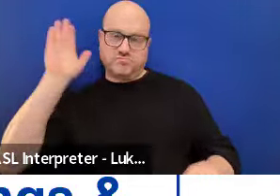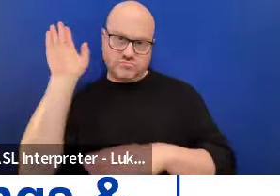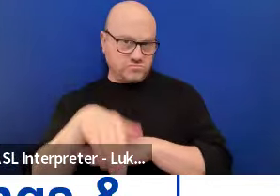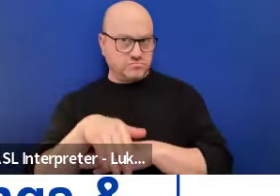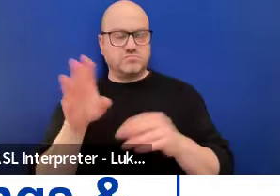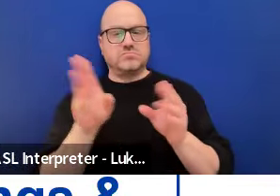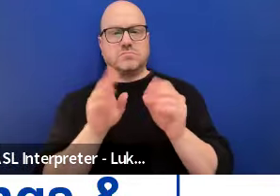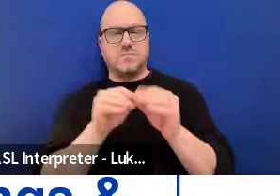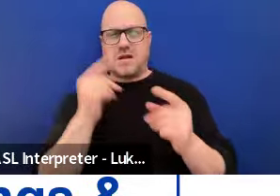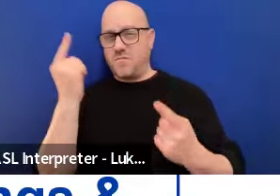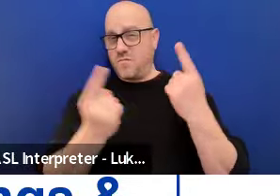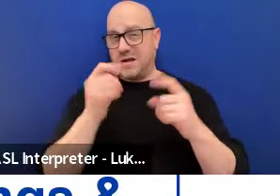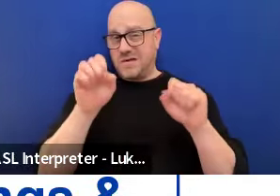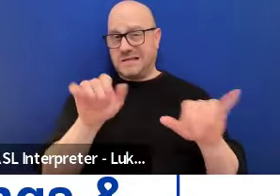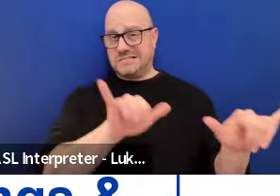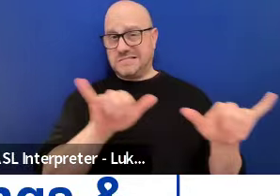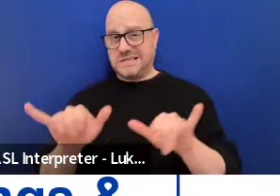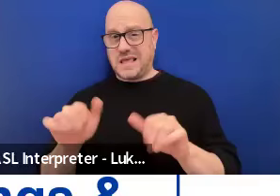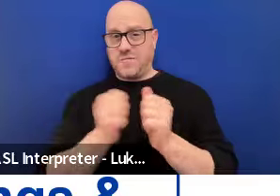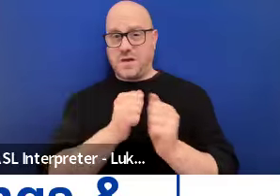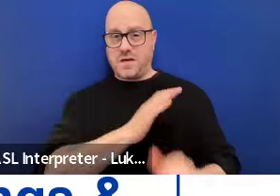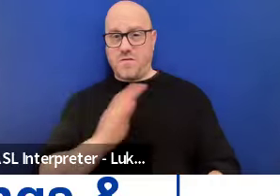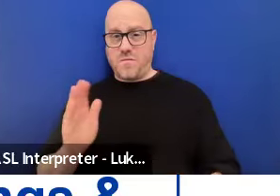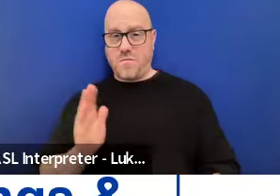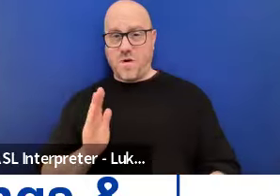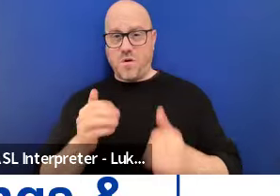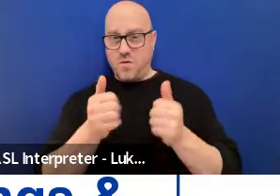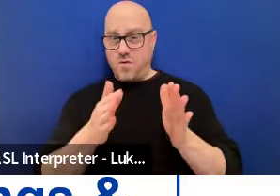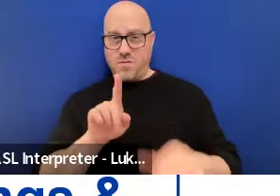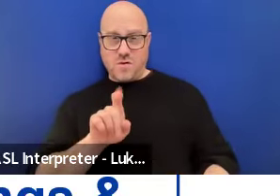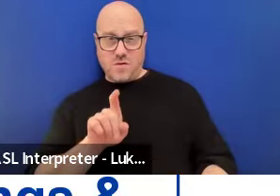SO, THE ASL INTERPRETERS IS PINNED TO SEE THEM ALL THE TIME. I WONDER IF YOU CAN DO THE SAME